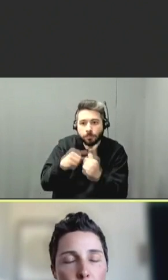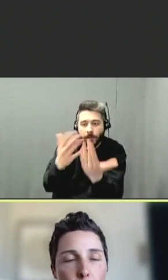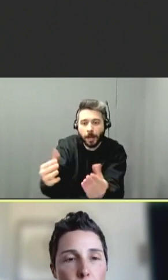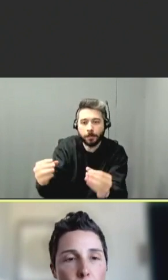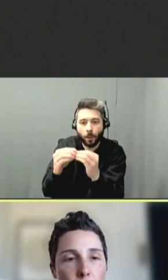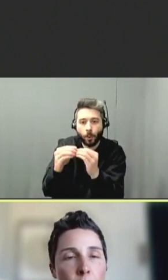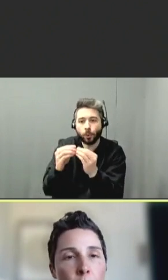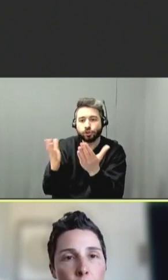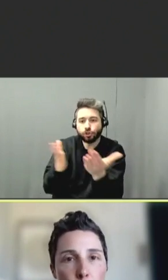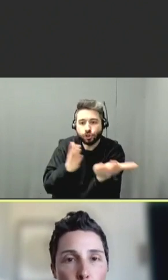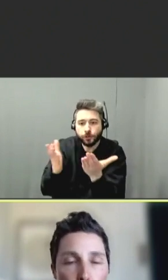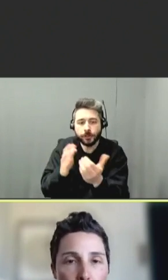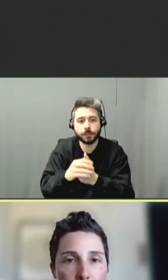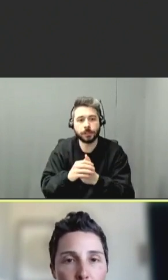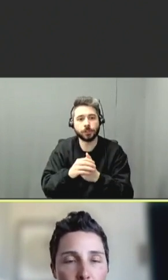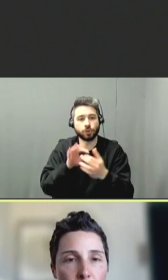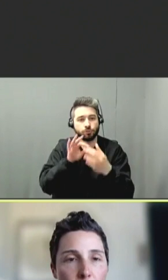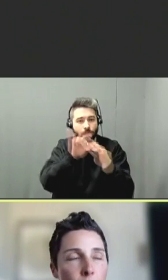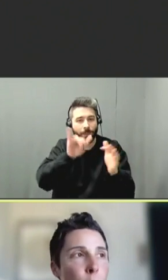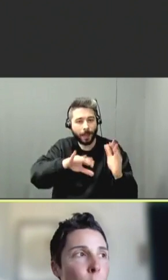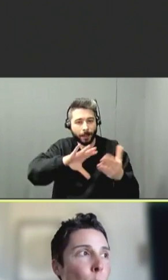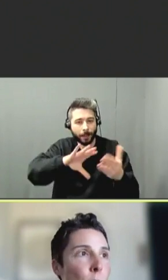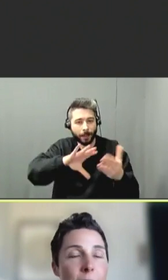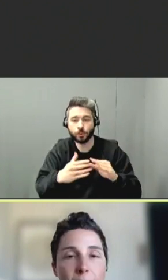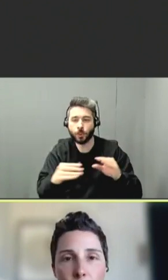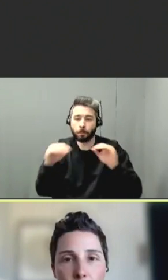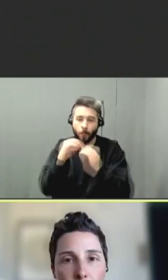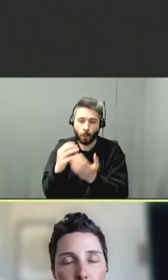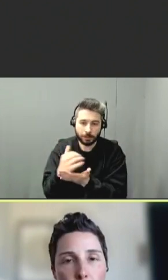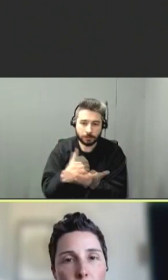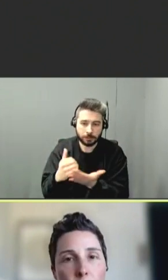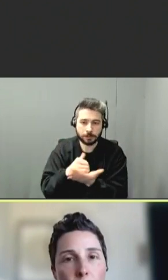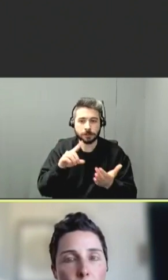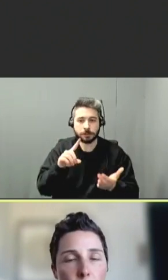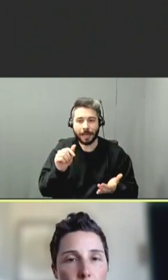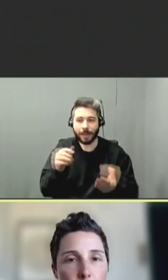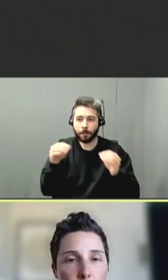these communities. So the more data that we can have, the more standardization we can have to get